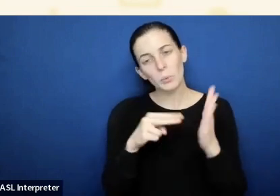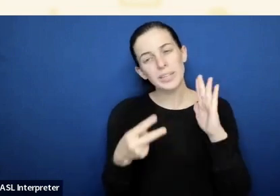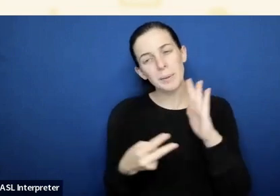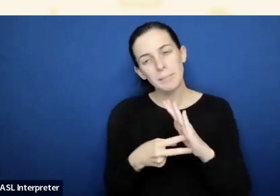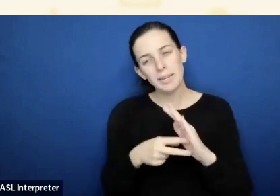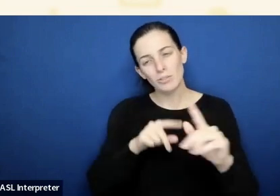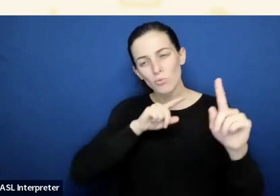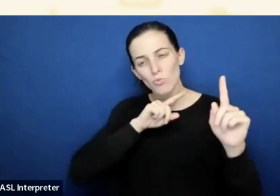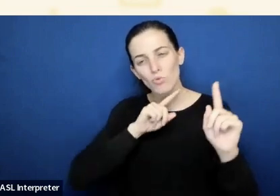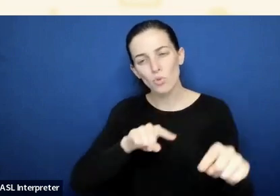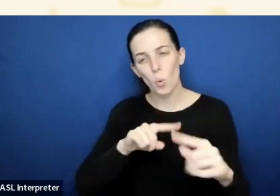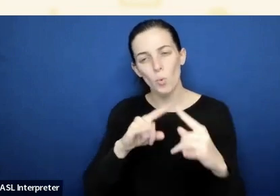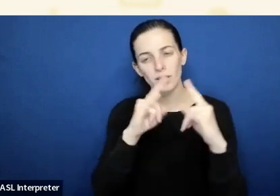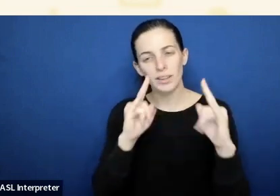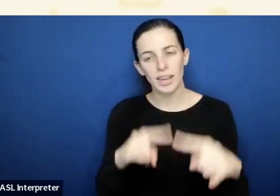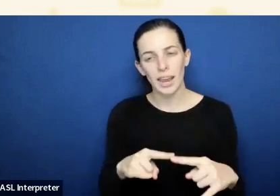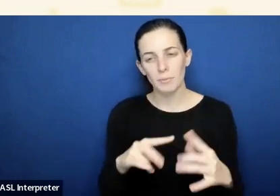For instance, energy levels.